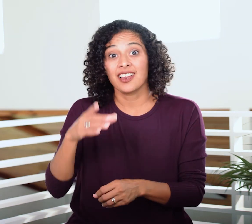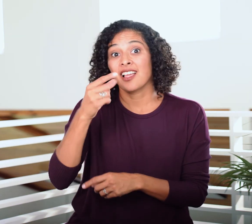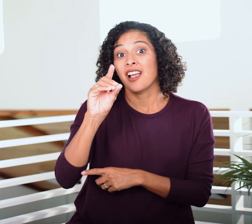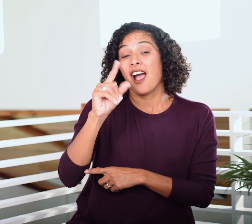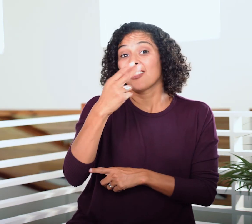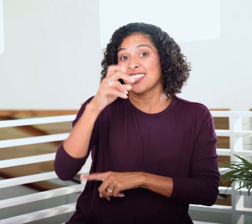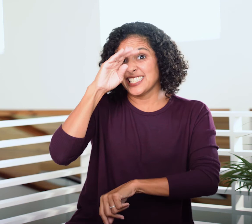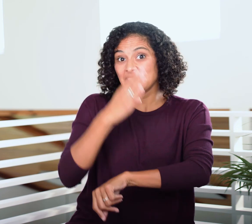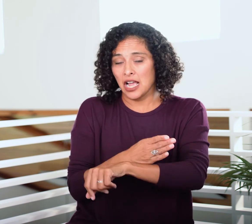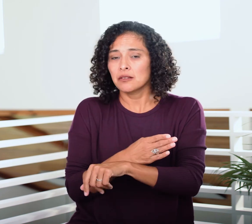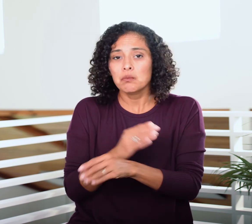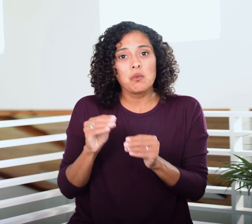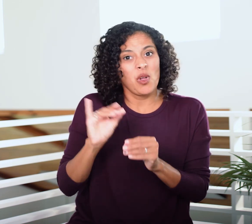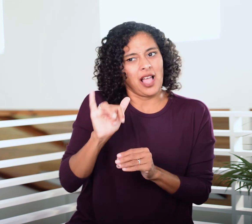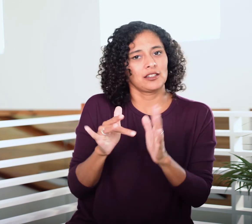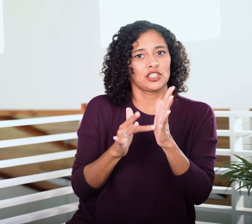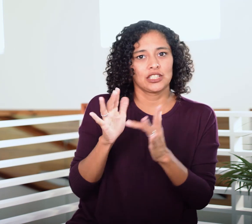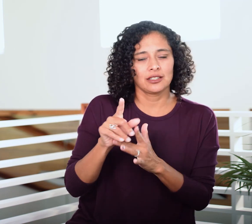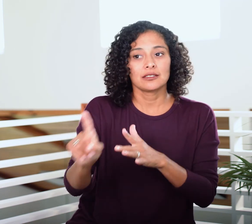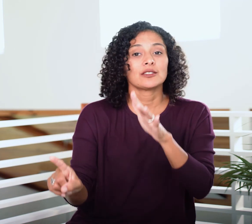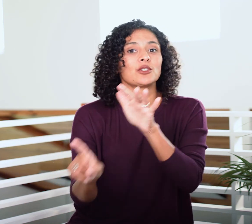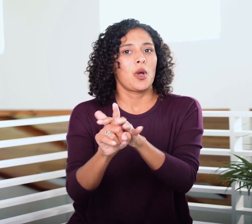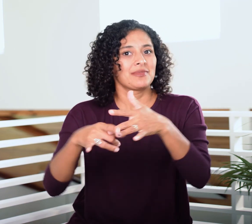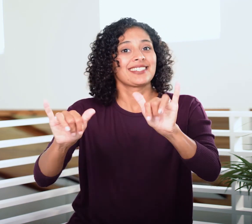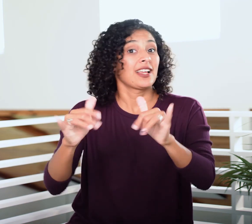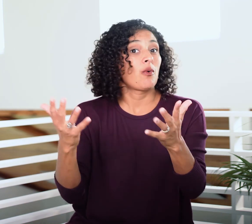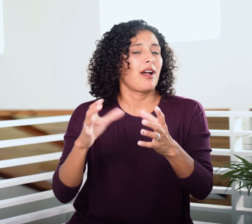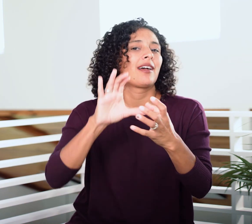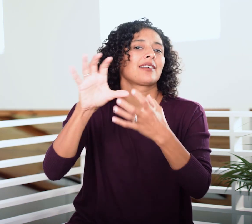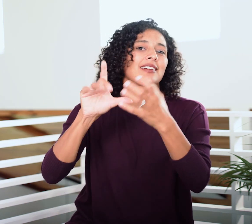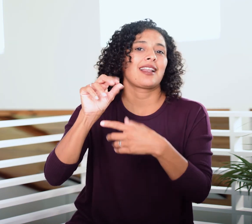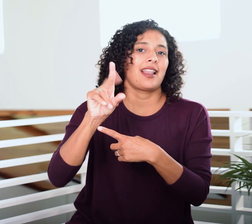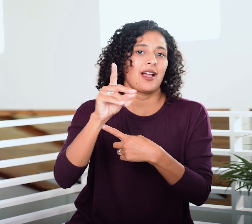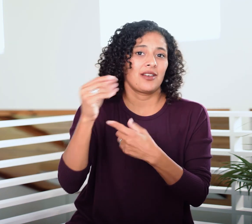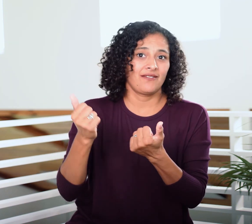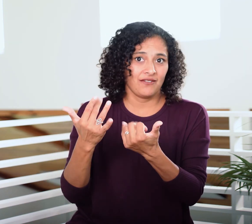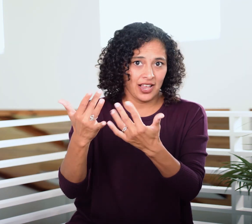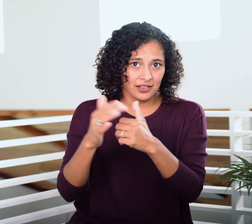God the Son—more like Jesus—appearing as the pillar of cloud and fire.